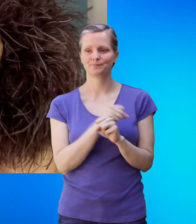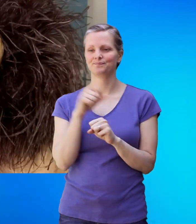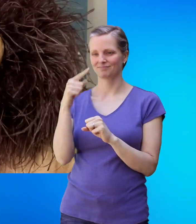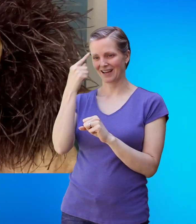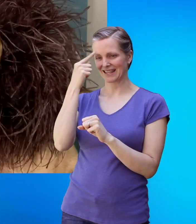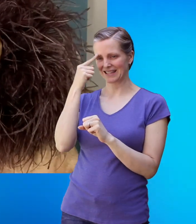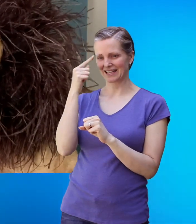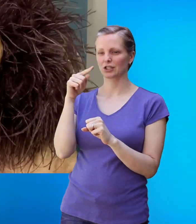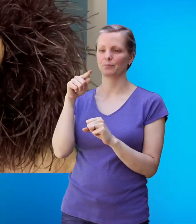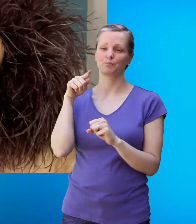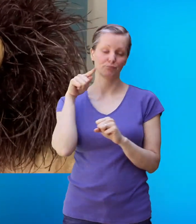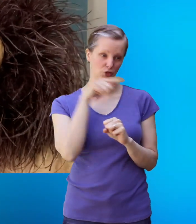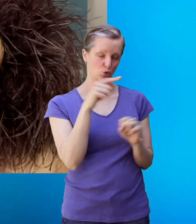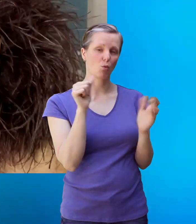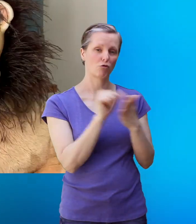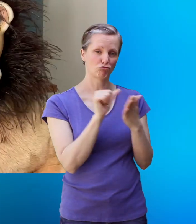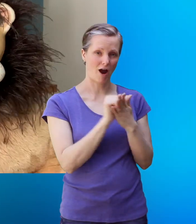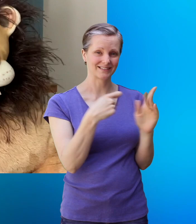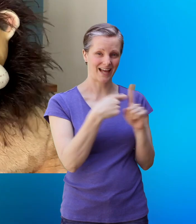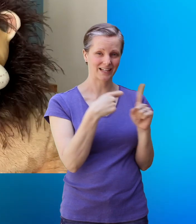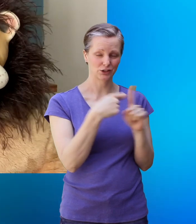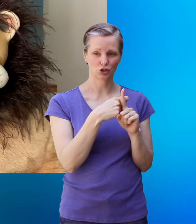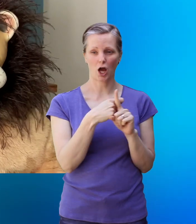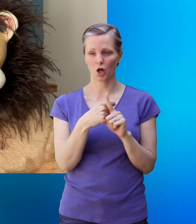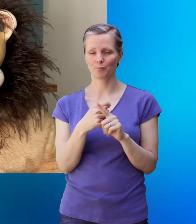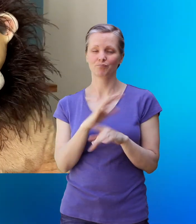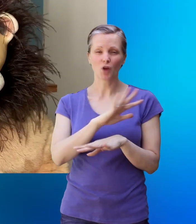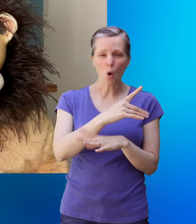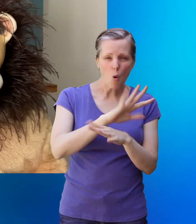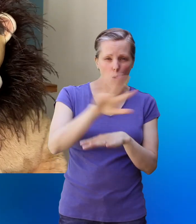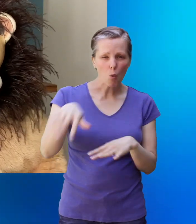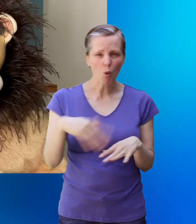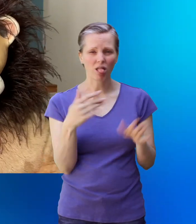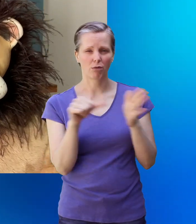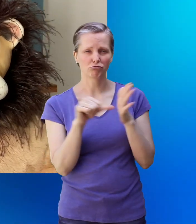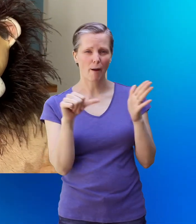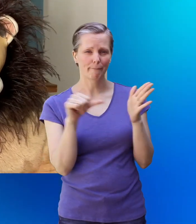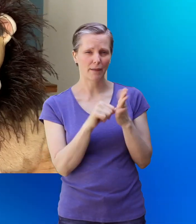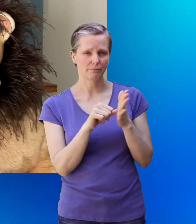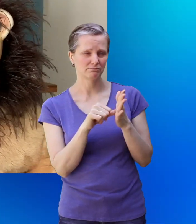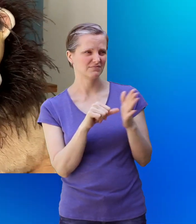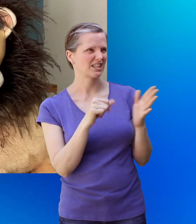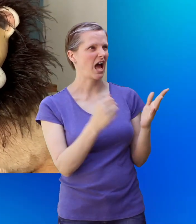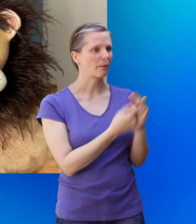absolutely right? There are all sorts of problems around us and problems in the